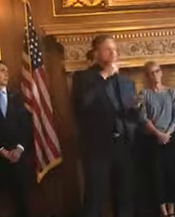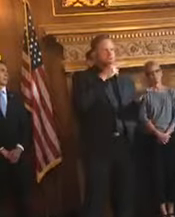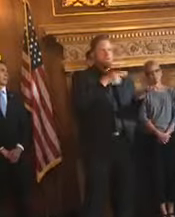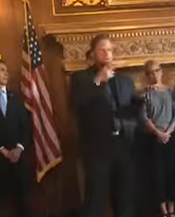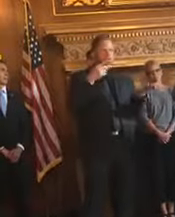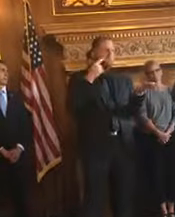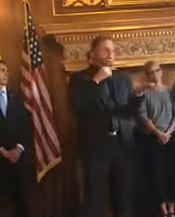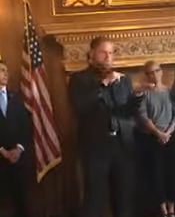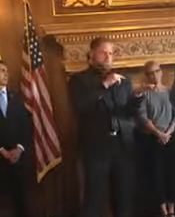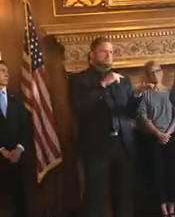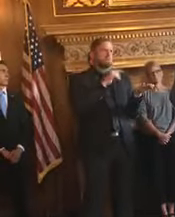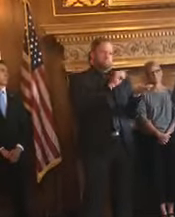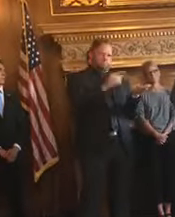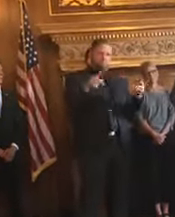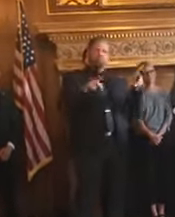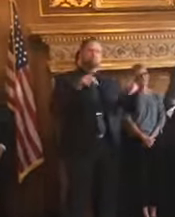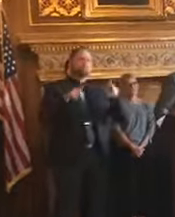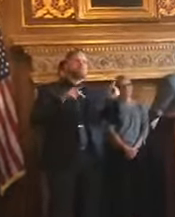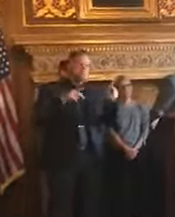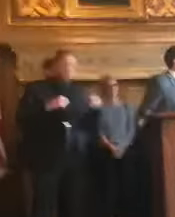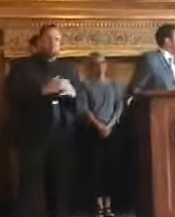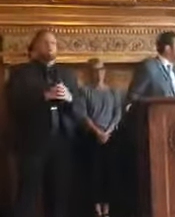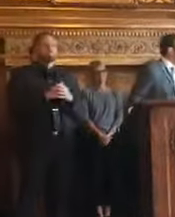So thank you, for going out on a limb.